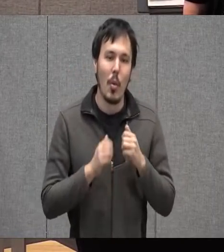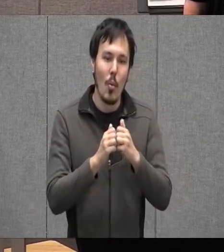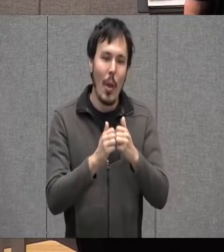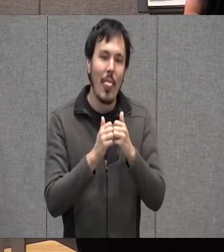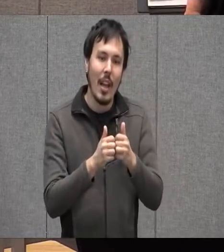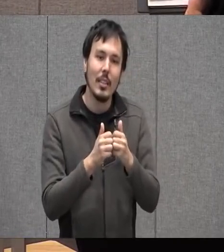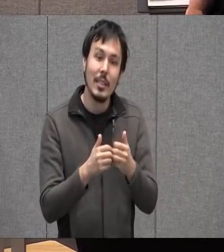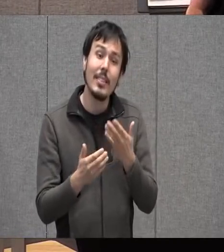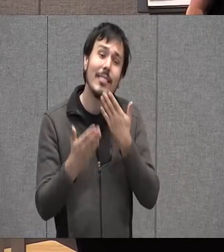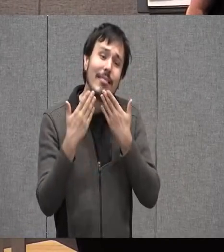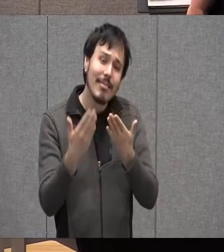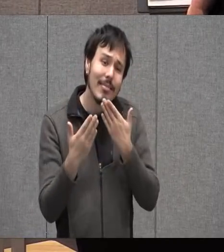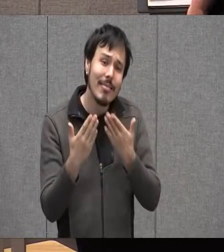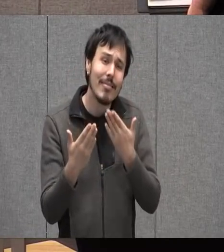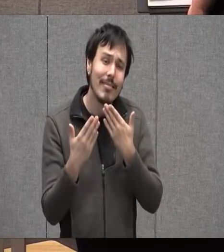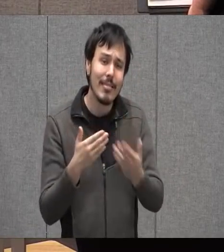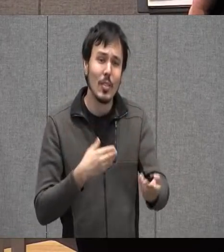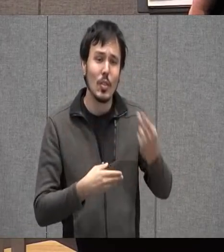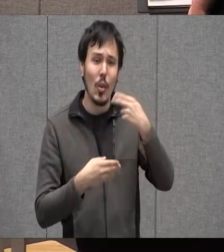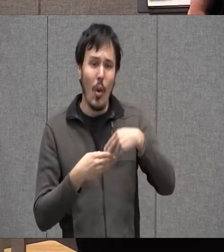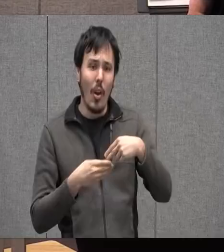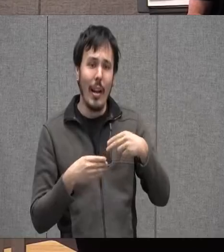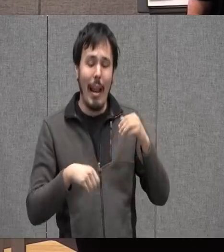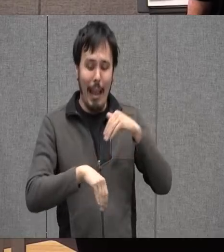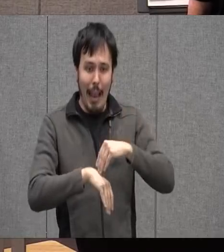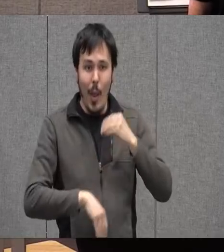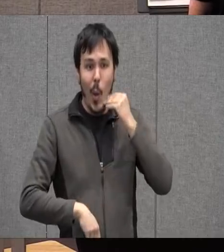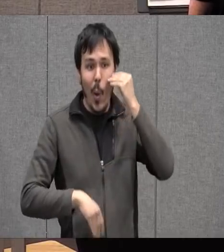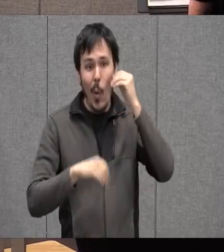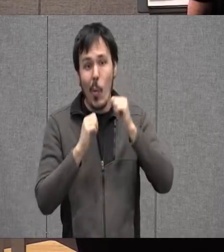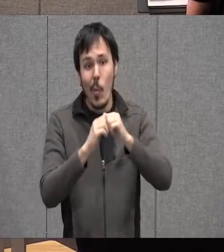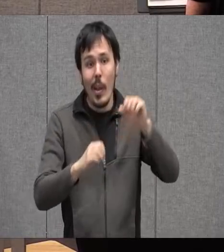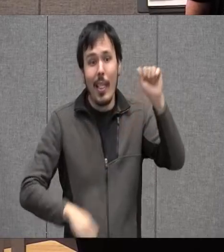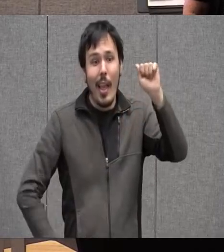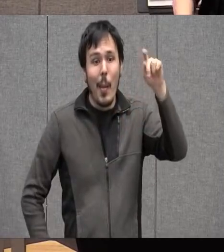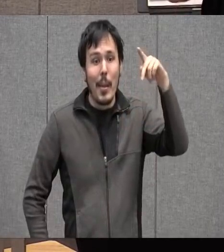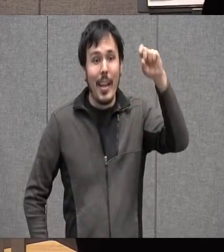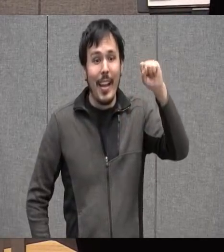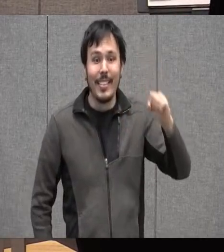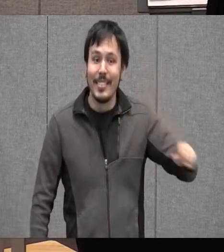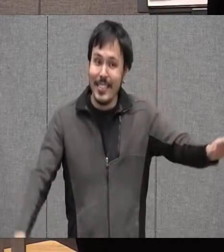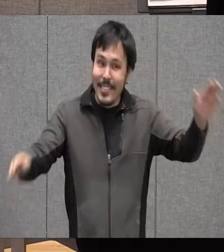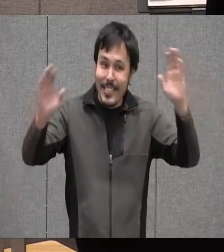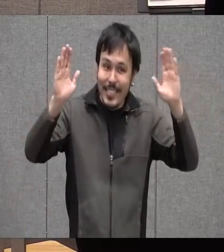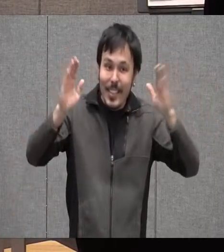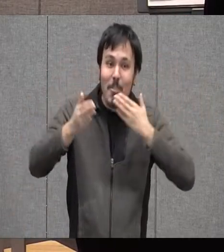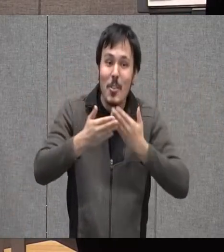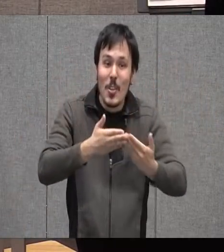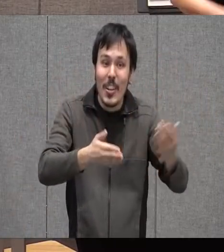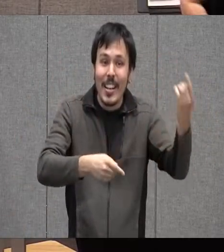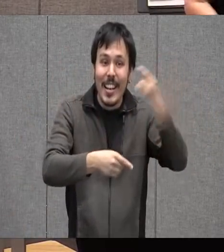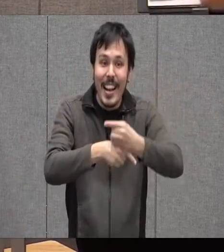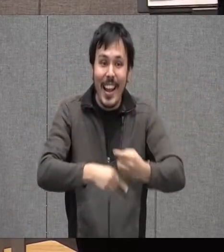And we want to thank you all for joining us with @Home at APS. Thank you. Let's have a good day. Salute sign off.